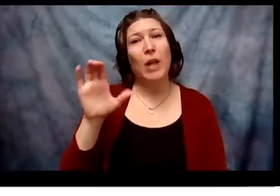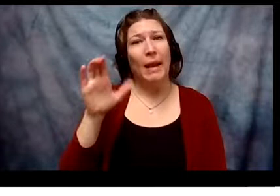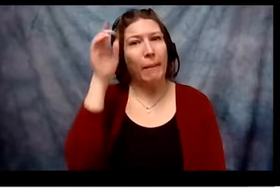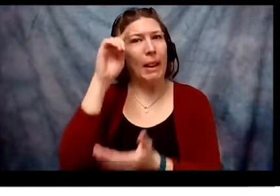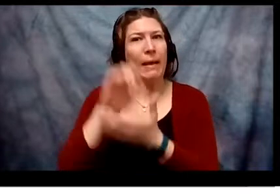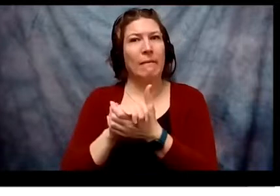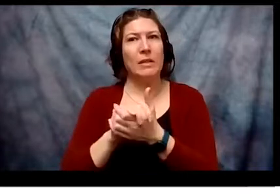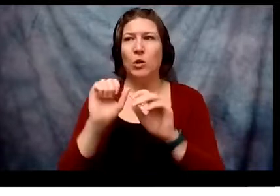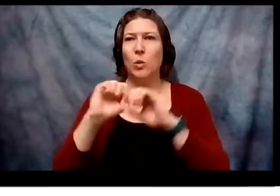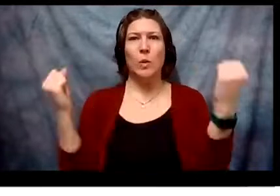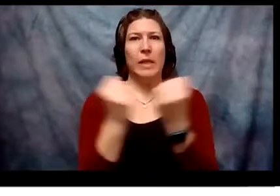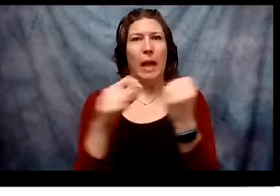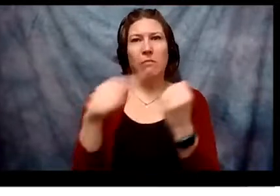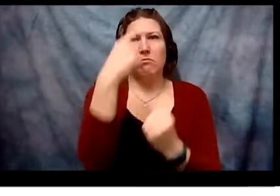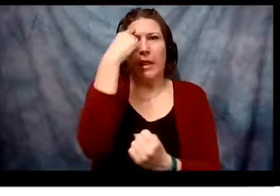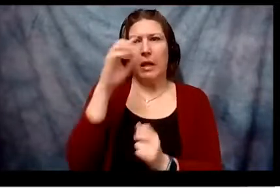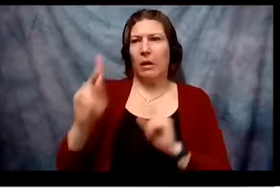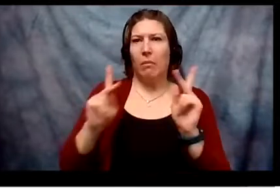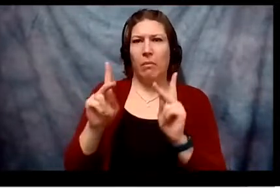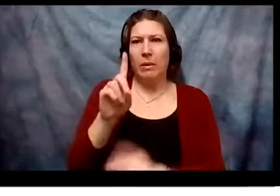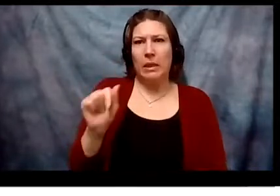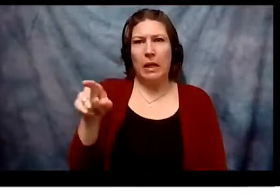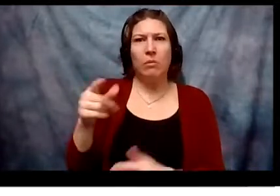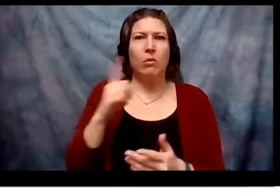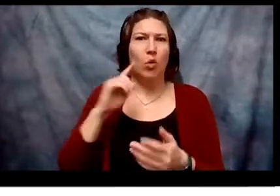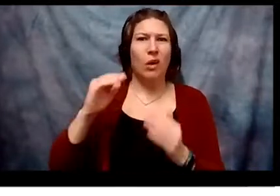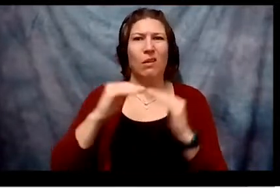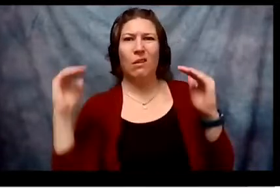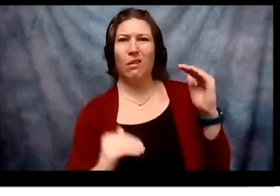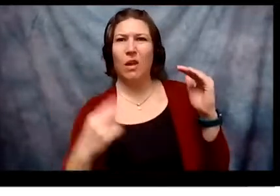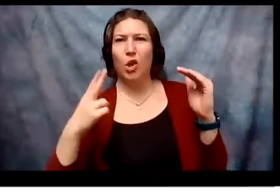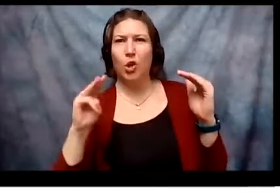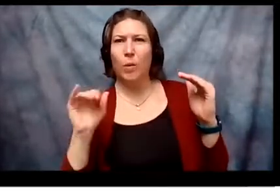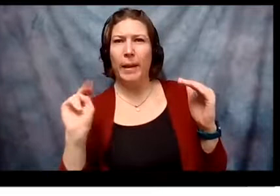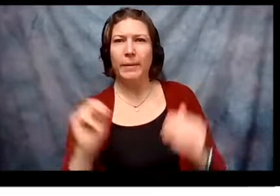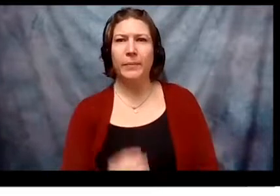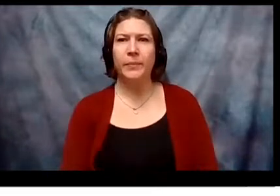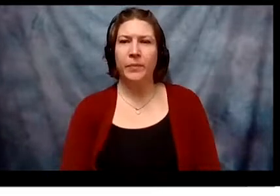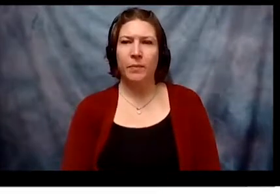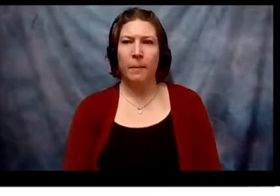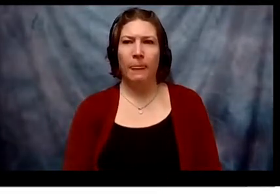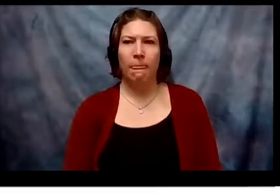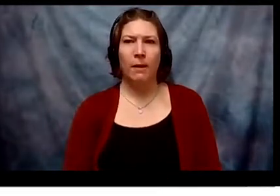think disabled people were less than human. After this news